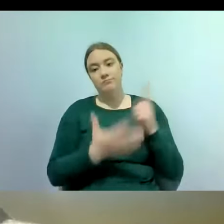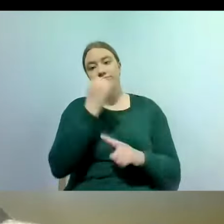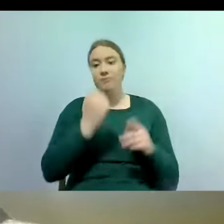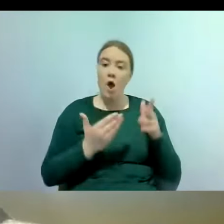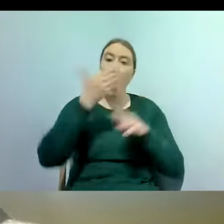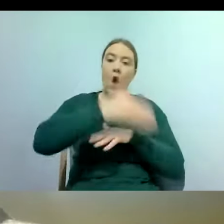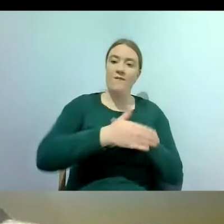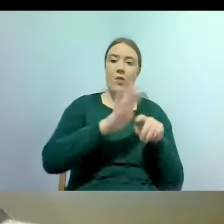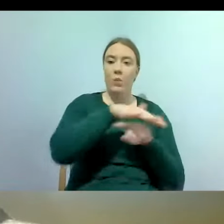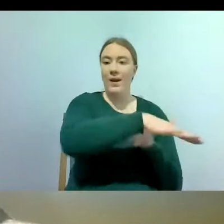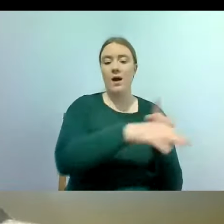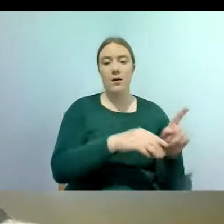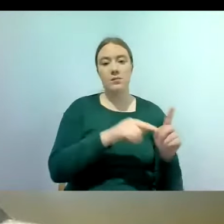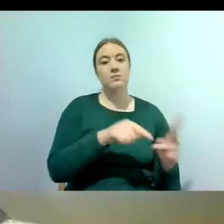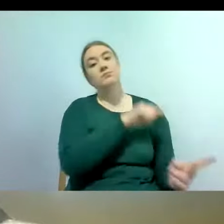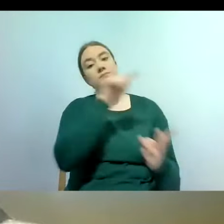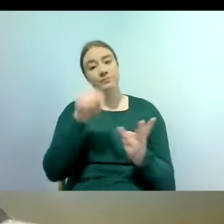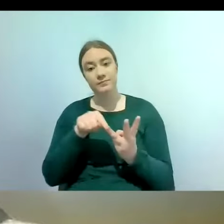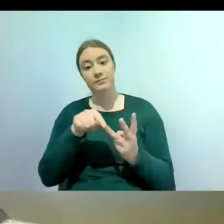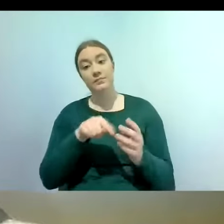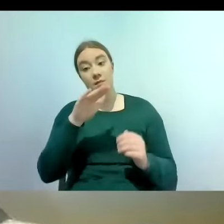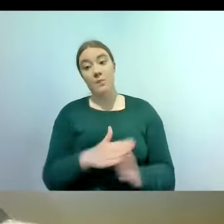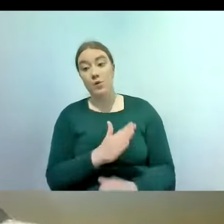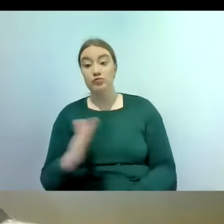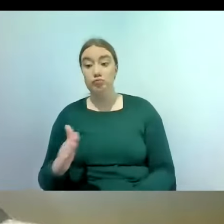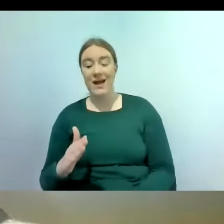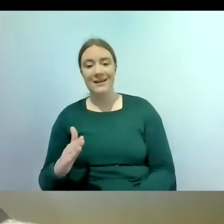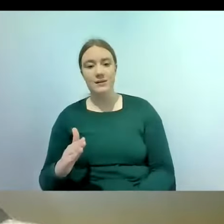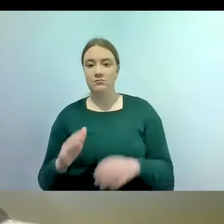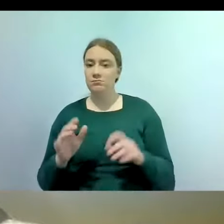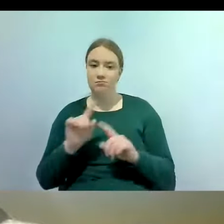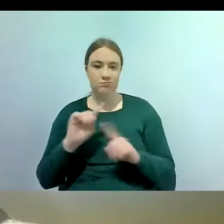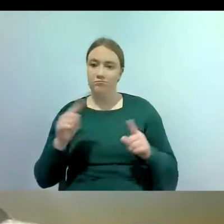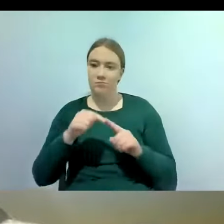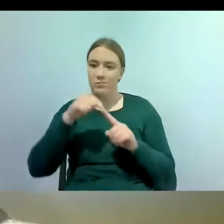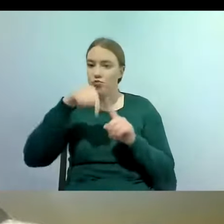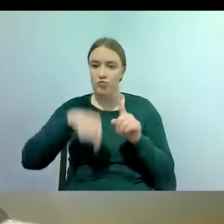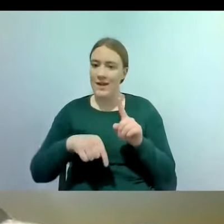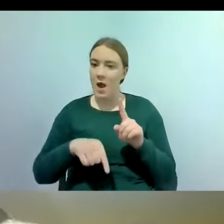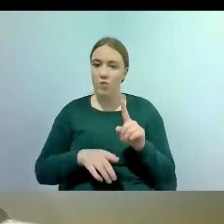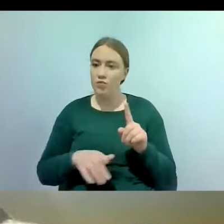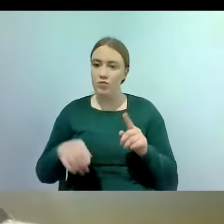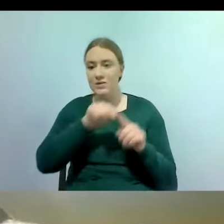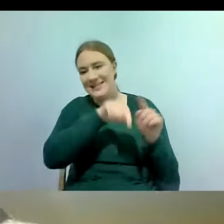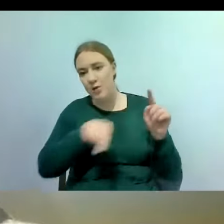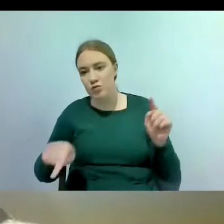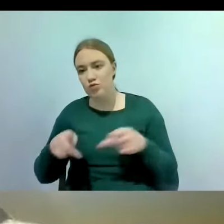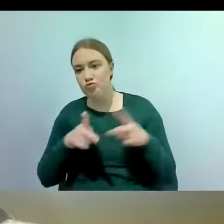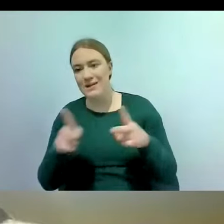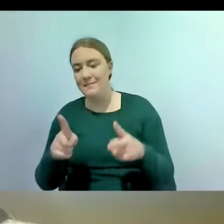and this individual uh makes no recordable downstream movements during a period of delay